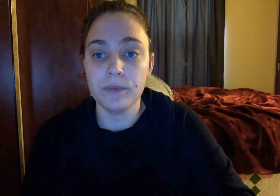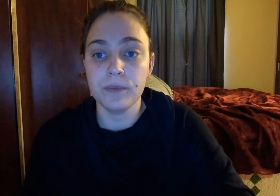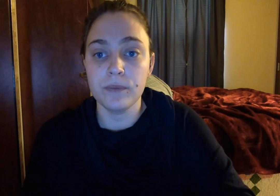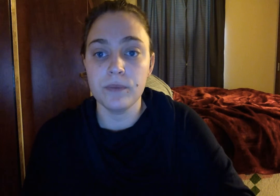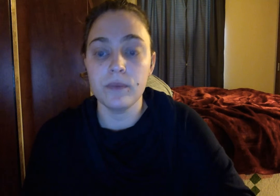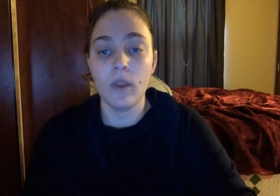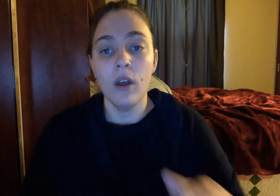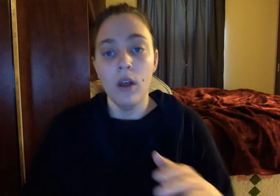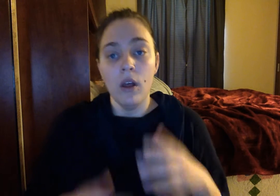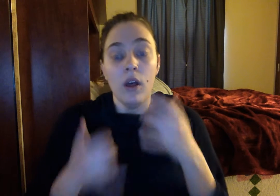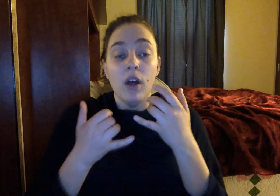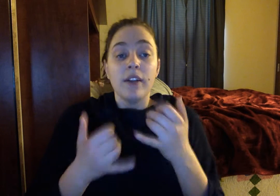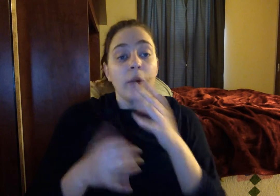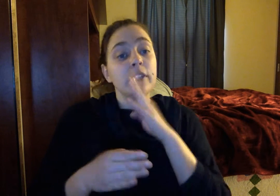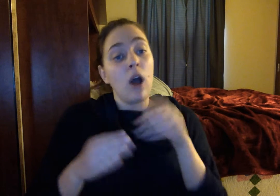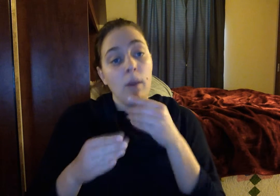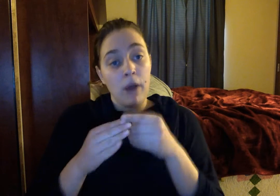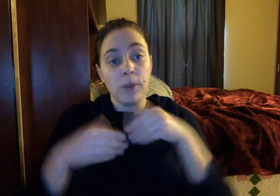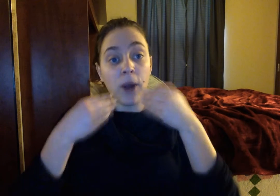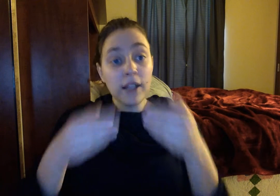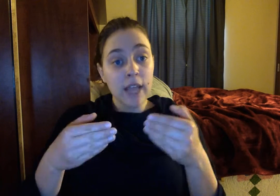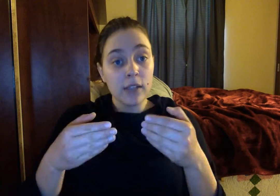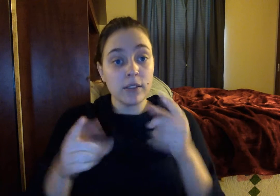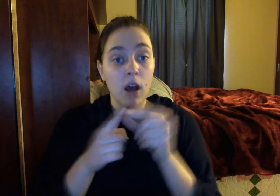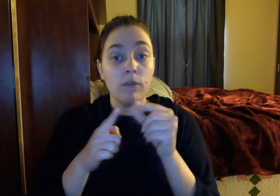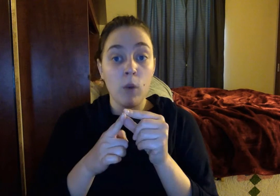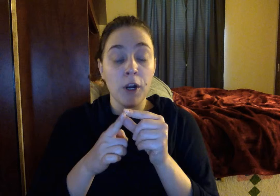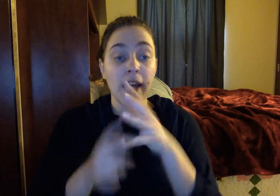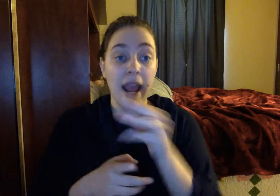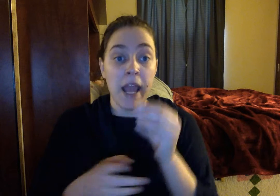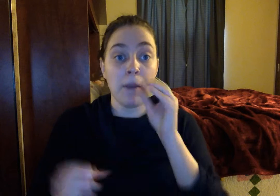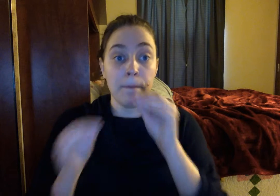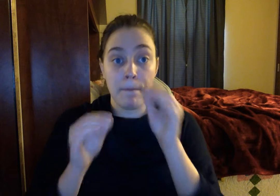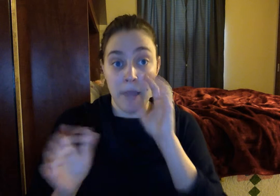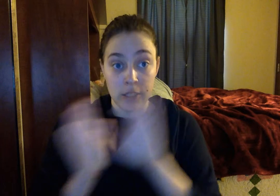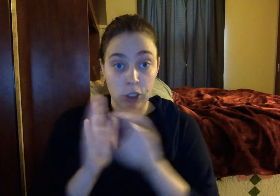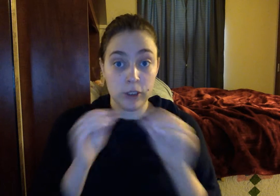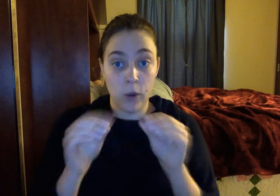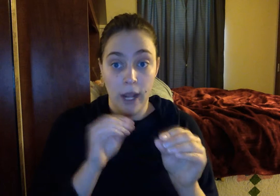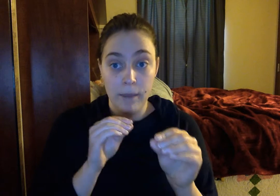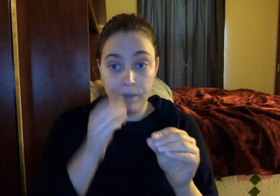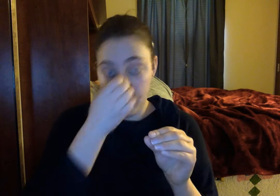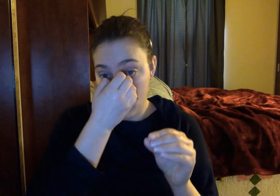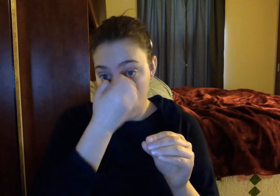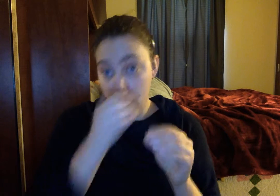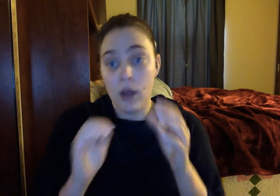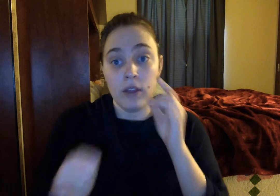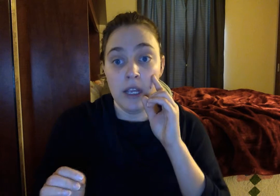Students can sort words that have beginning sounds, digraphs from blends, long or short vowels, closed or open syllables, words that doubles the ending before adding -ing with those that do not, prefixes, and suffixes, and sort base words and root words. Both of these strategies can be done independently or as a group! For example, Phonics -- /sh/ out or picture of someone that shouts